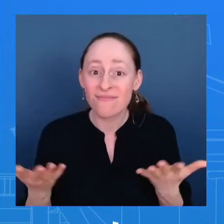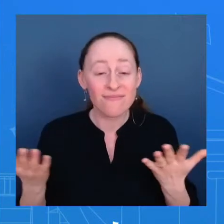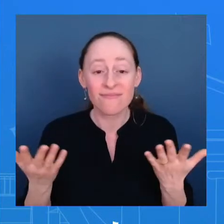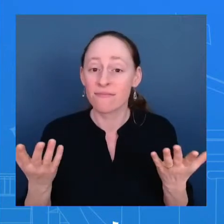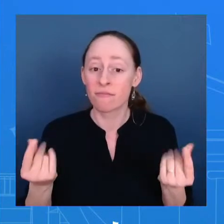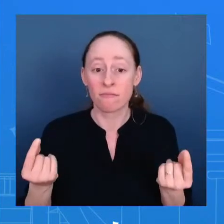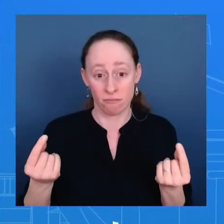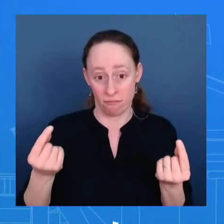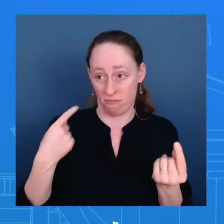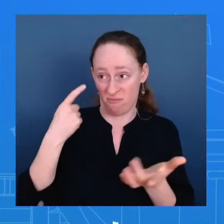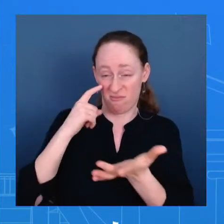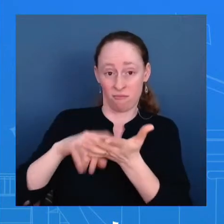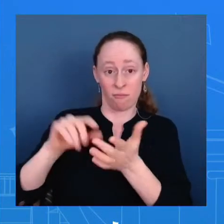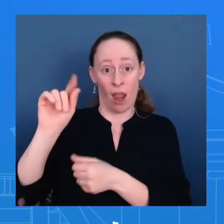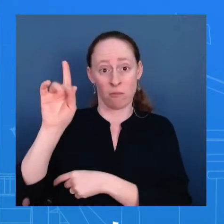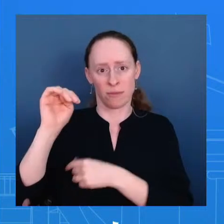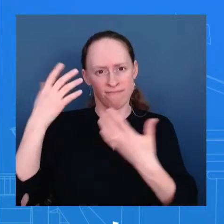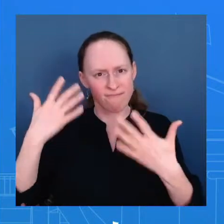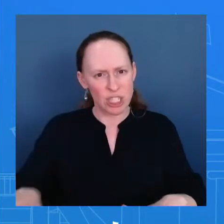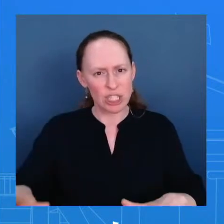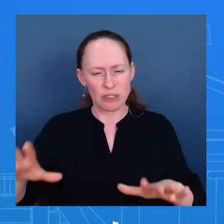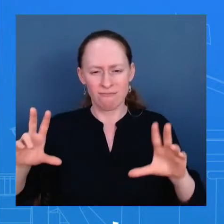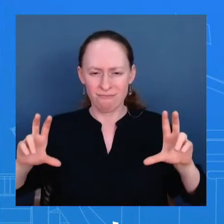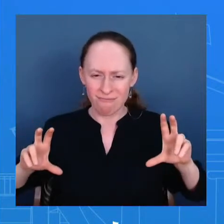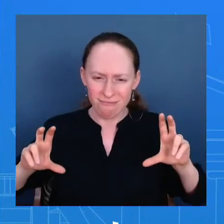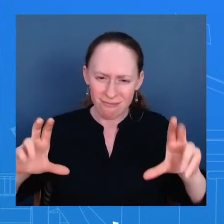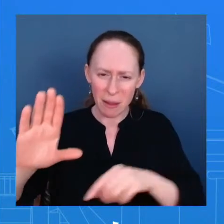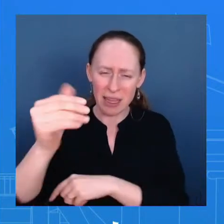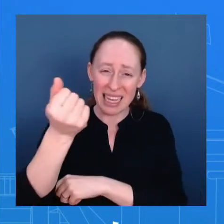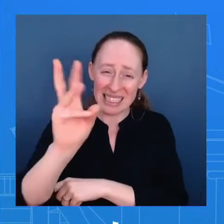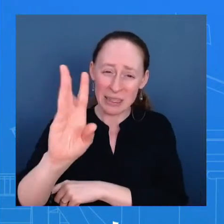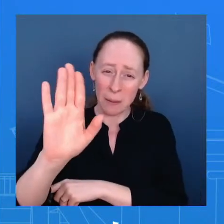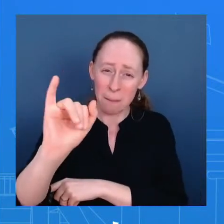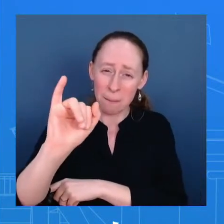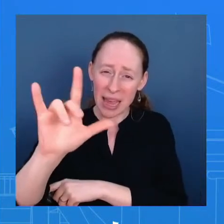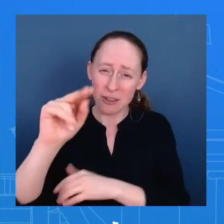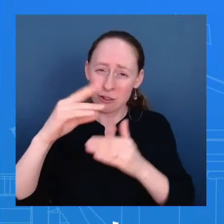in Historically Black Colleges and Universities, which is unprecedented -- a record amount.